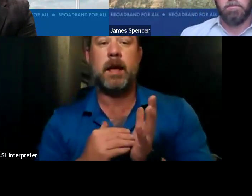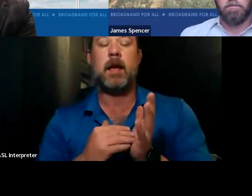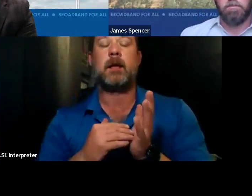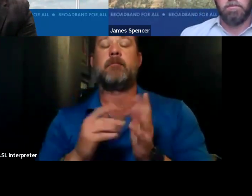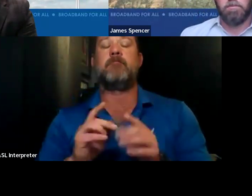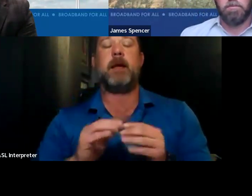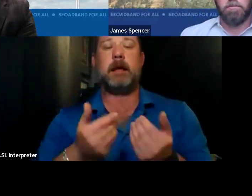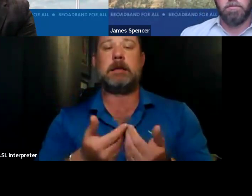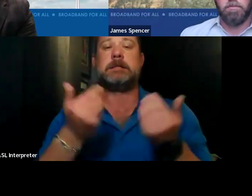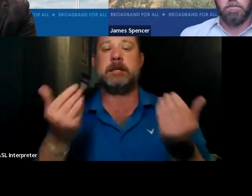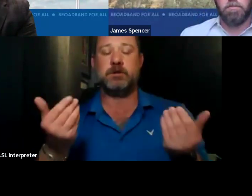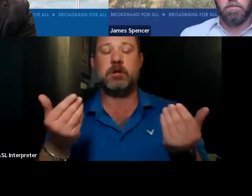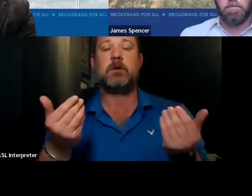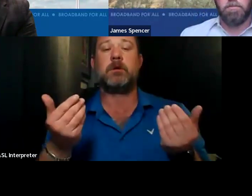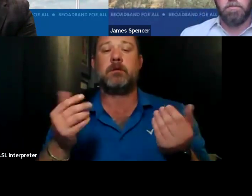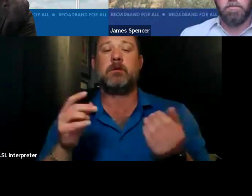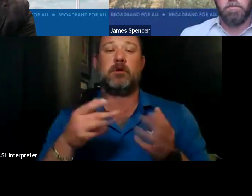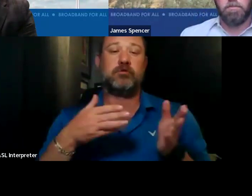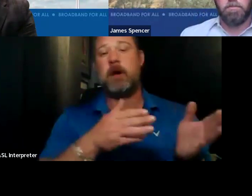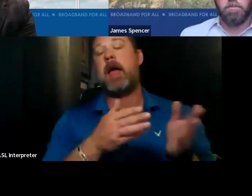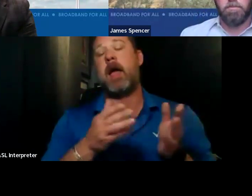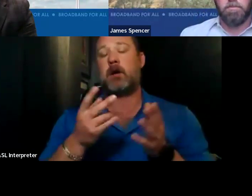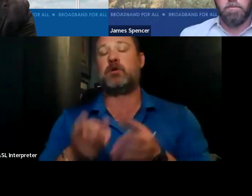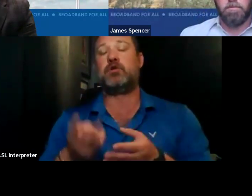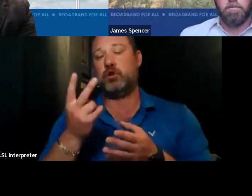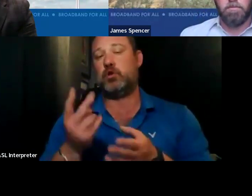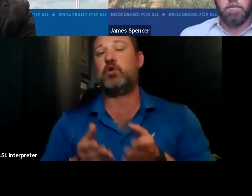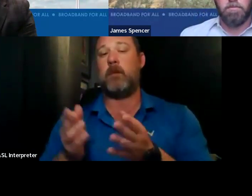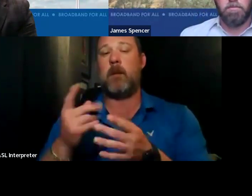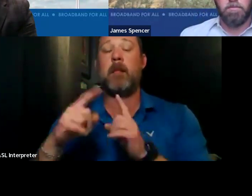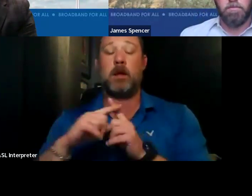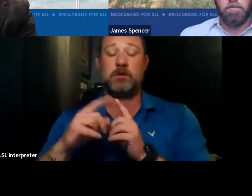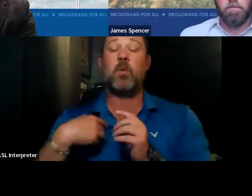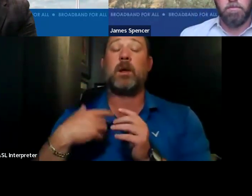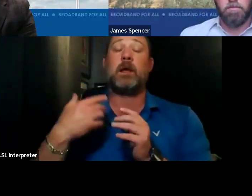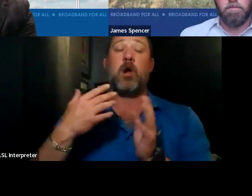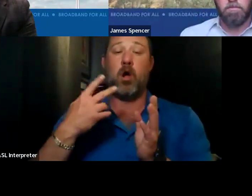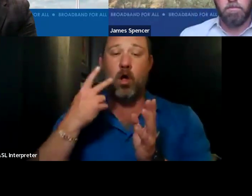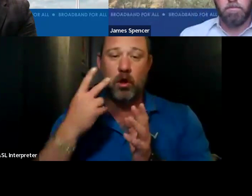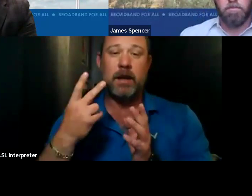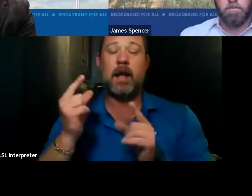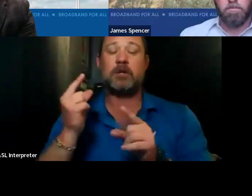about the spirit of the Track 2 planning plus capacity. We're looking at kind of geographic